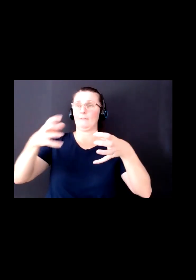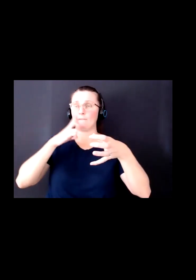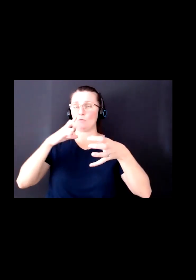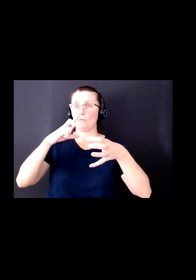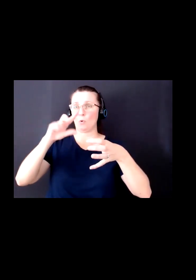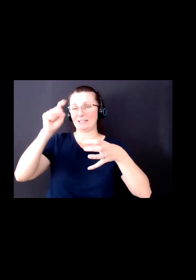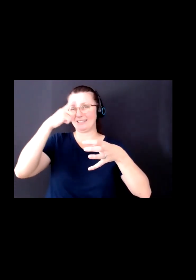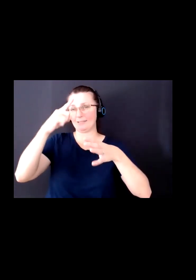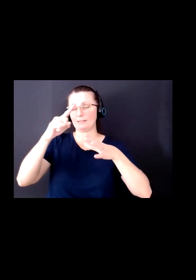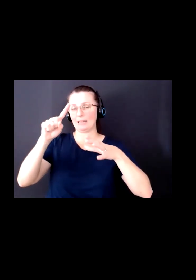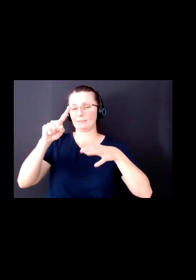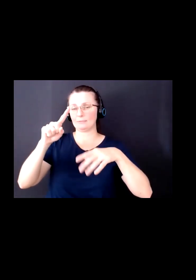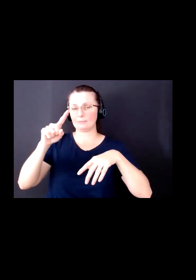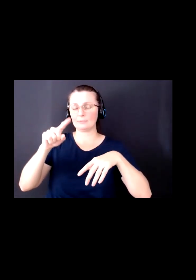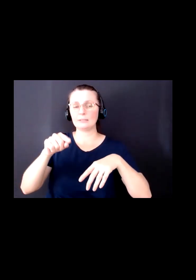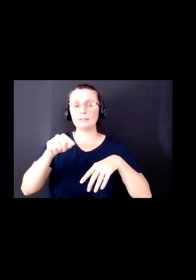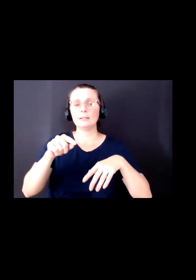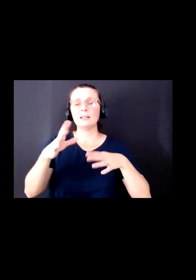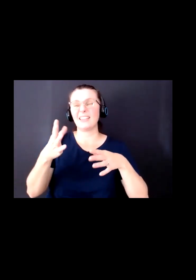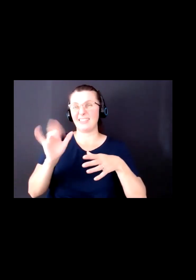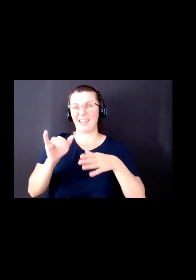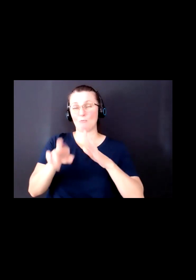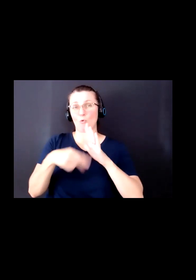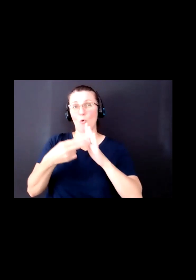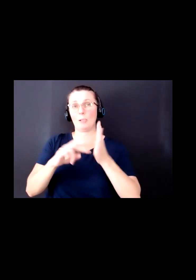and training to other state agencies to ensure they're complying